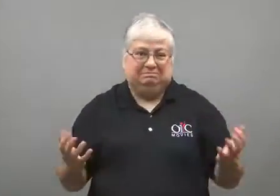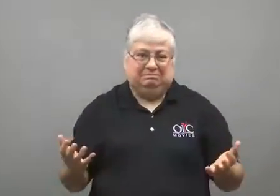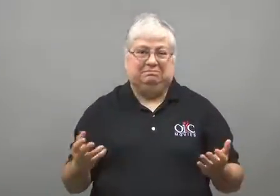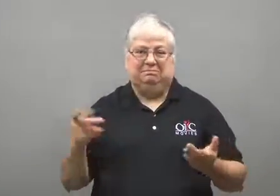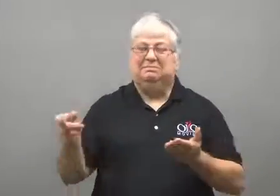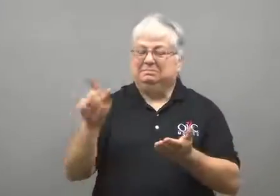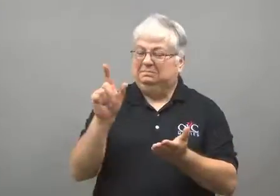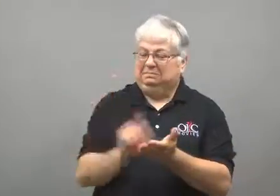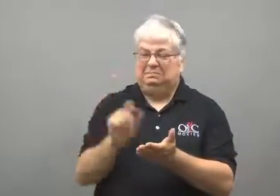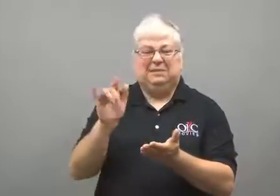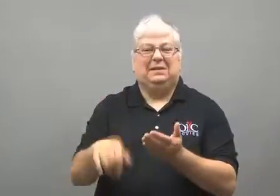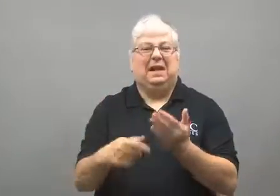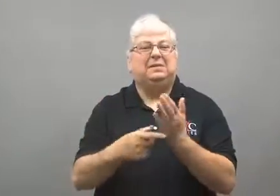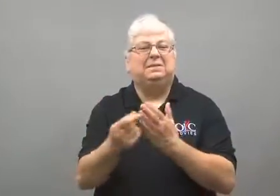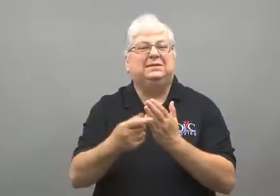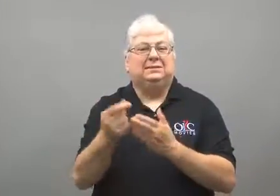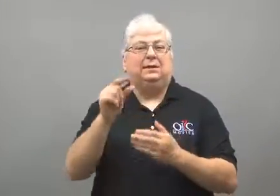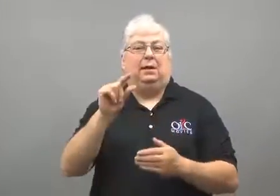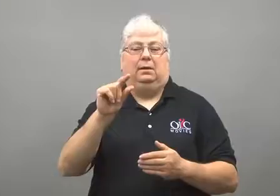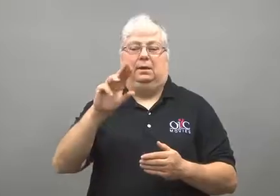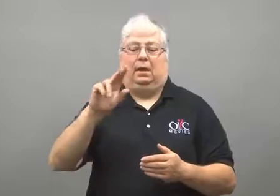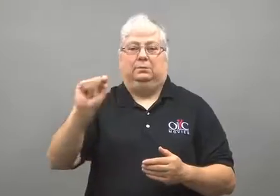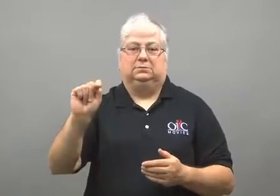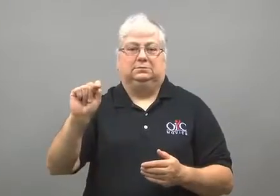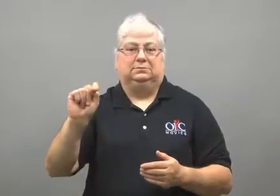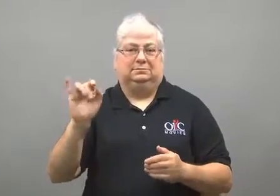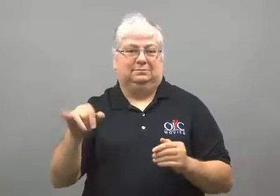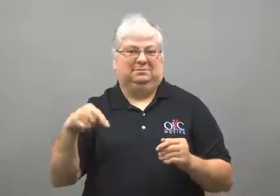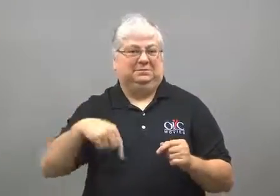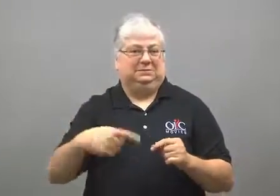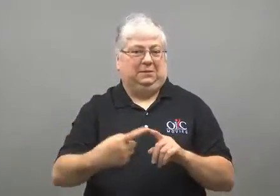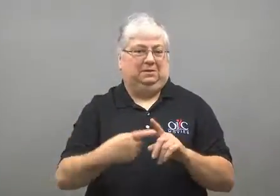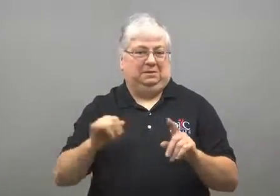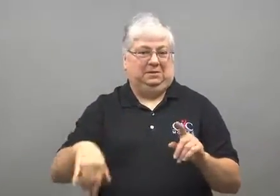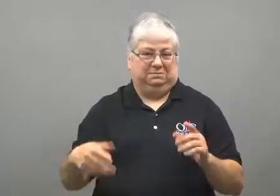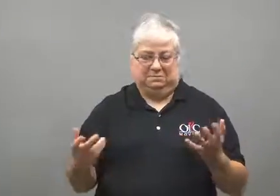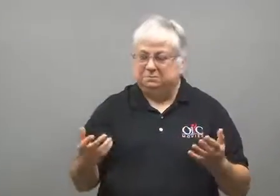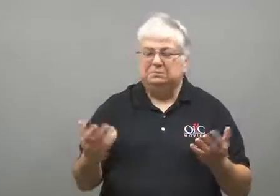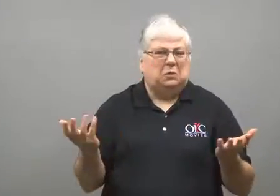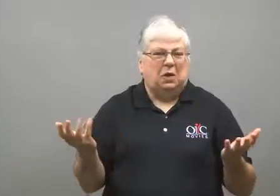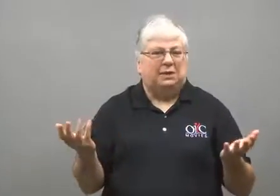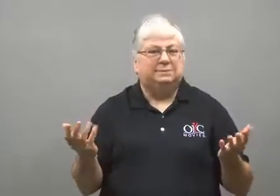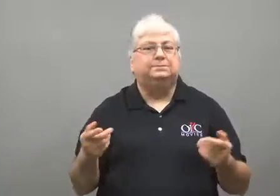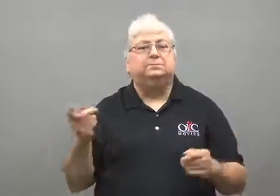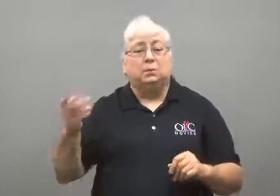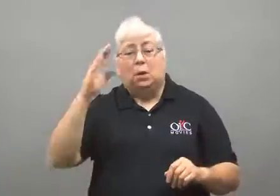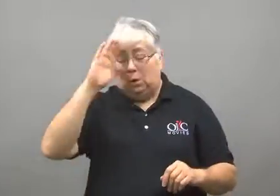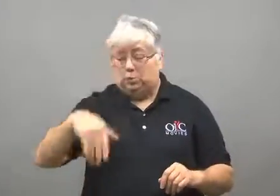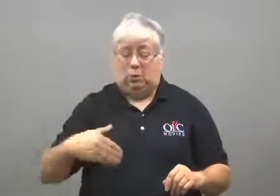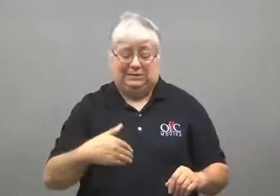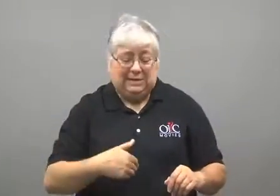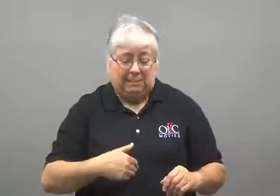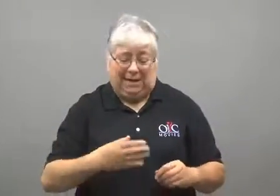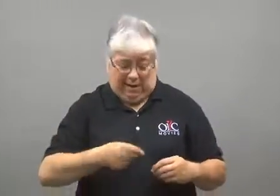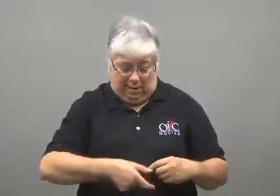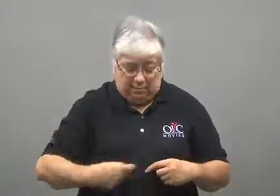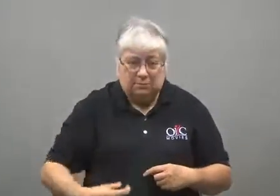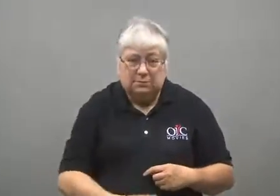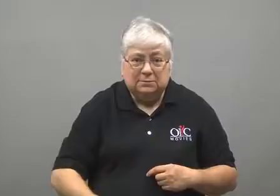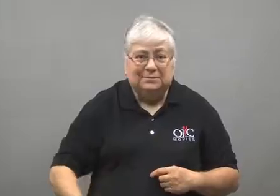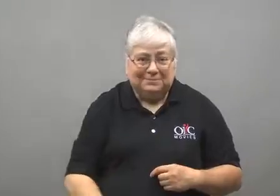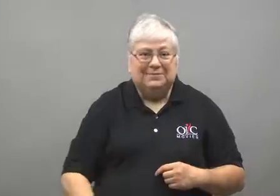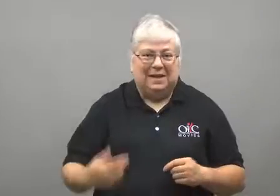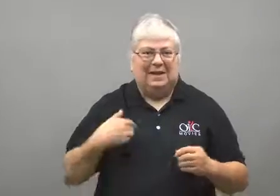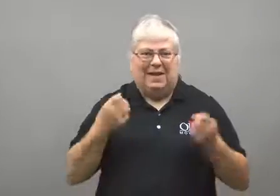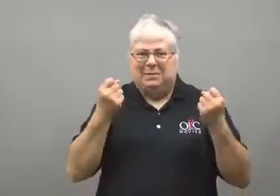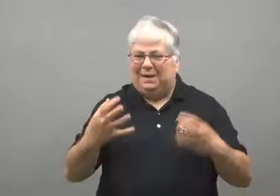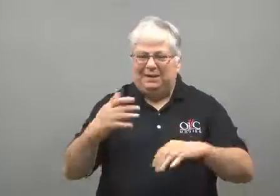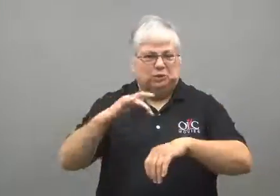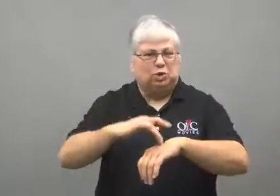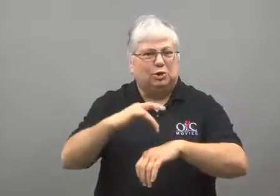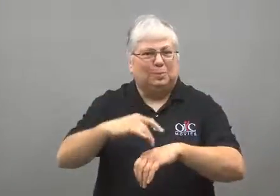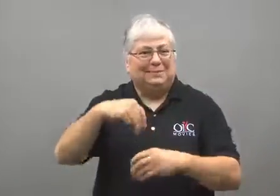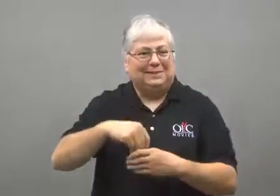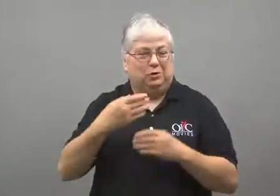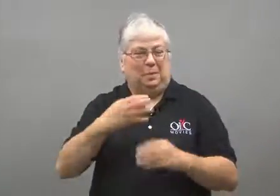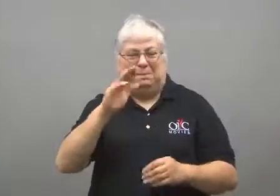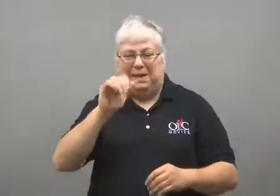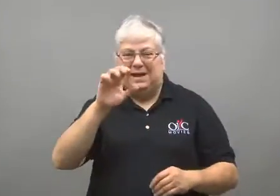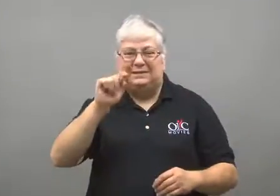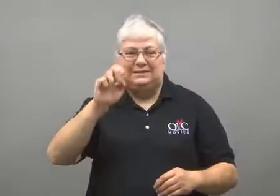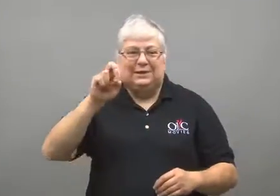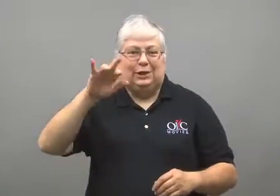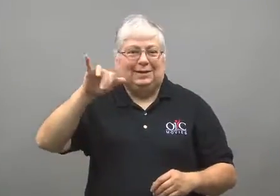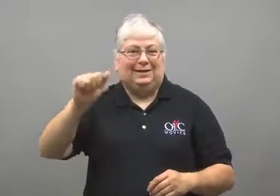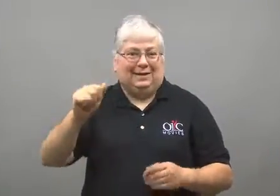published a new study this month in the magazine, Gut.